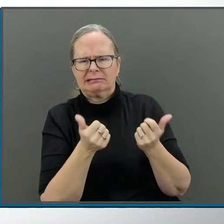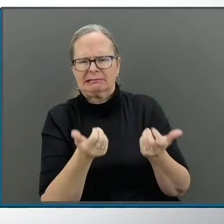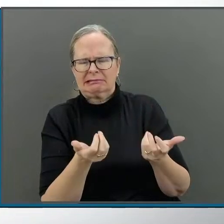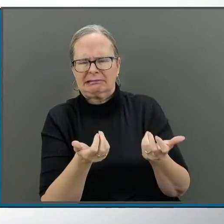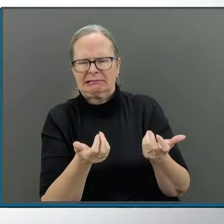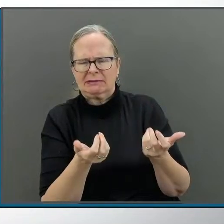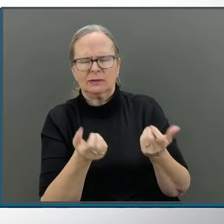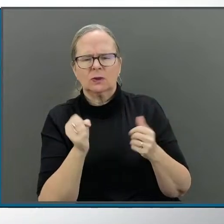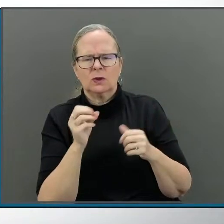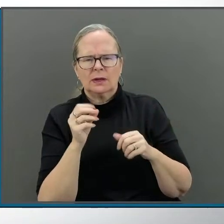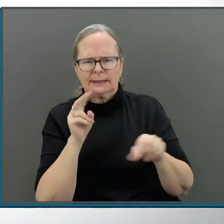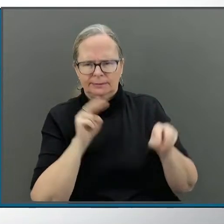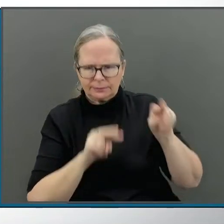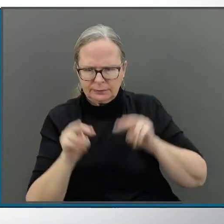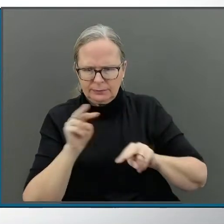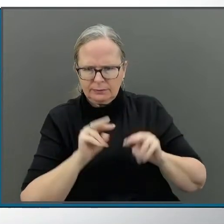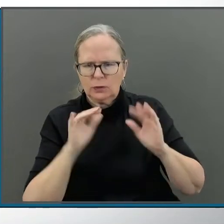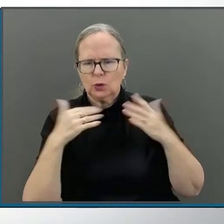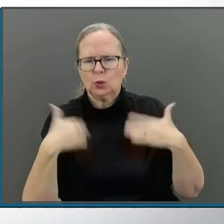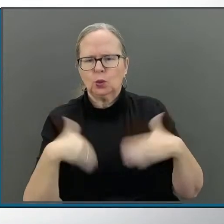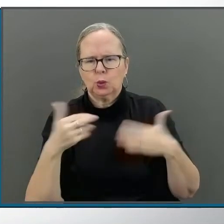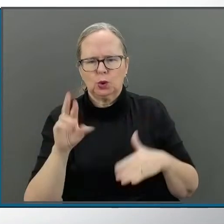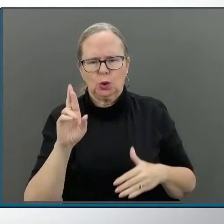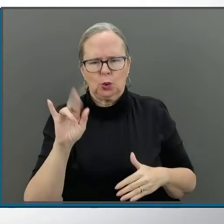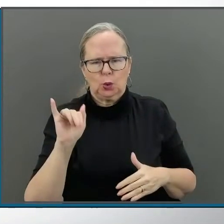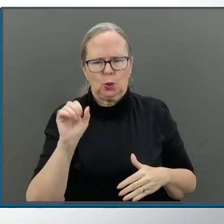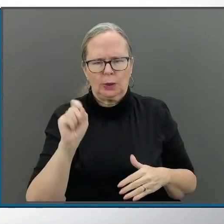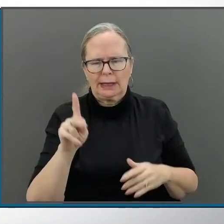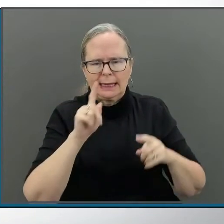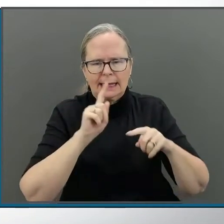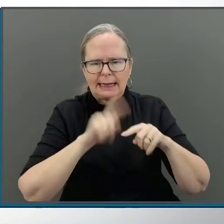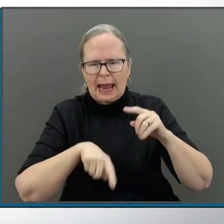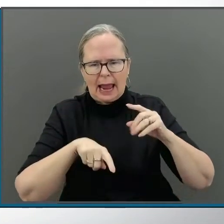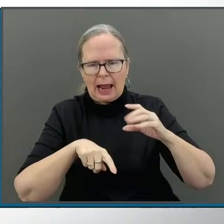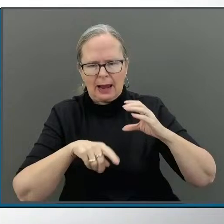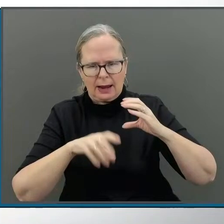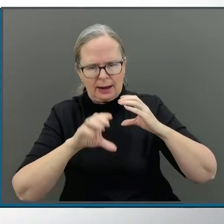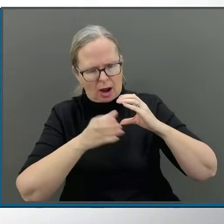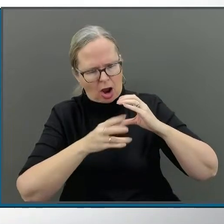instead of cutting out the damaged section of pipe we're going to structurally reinforce this segment